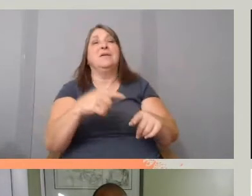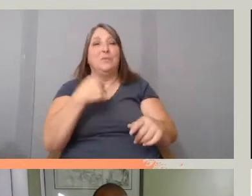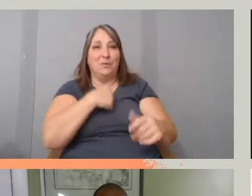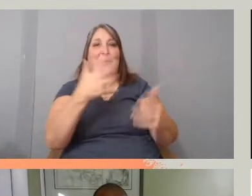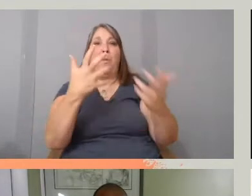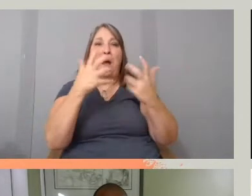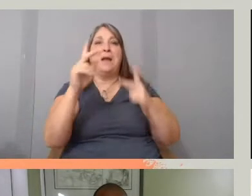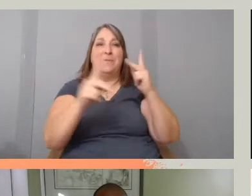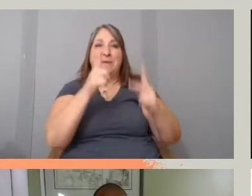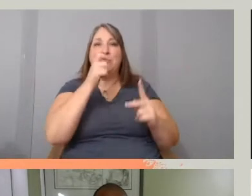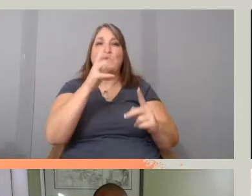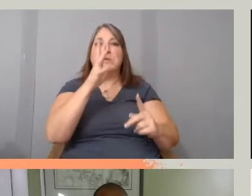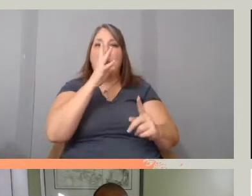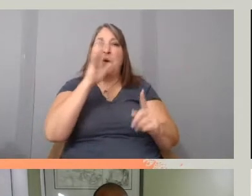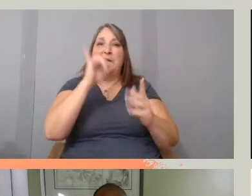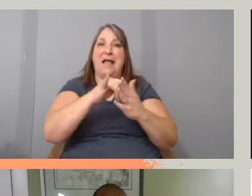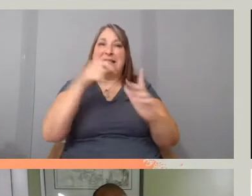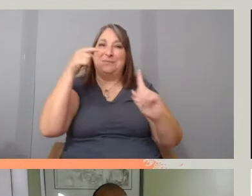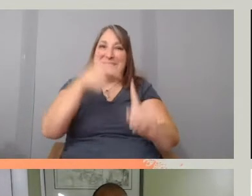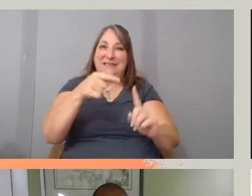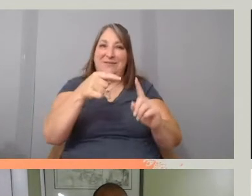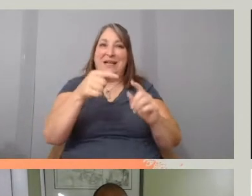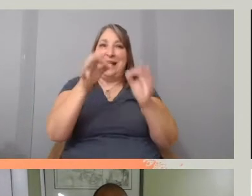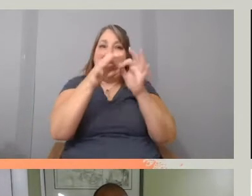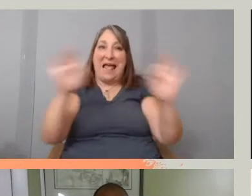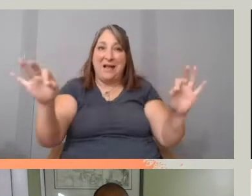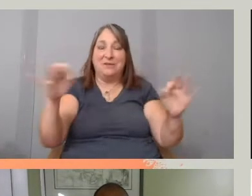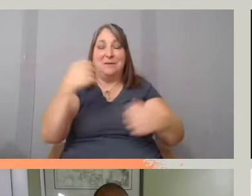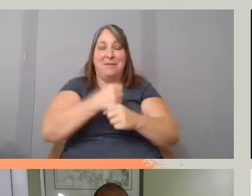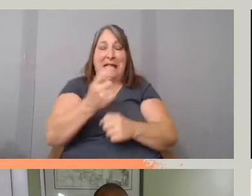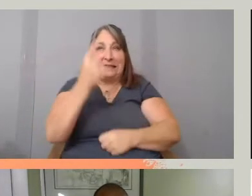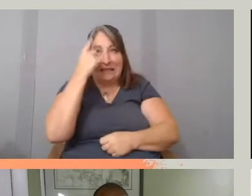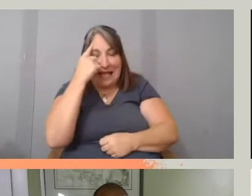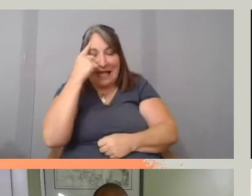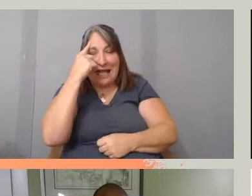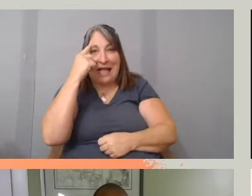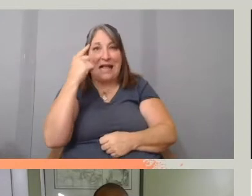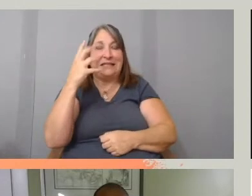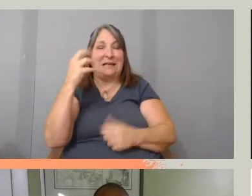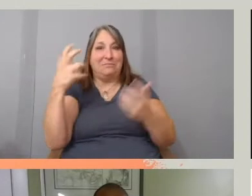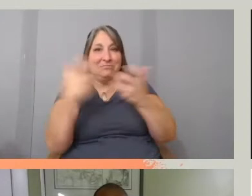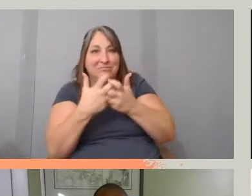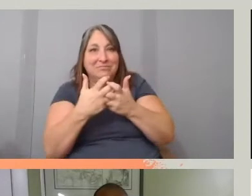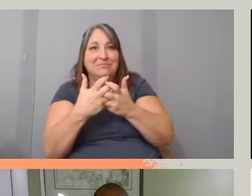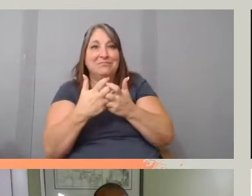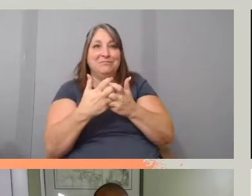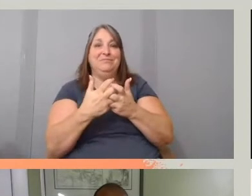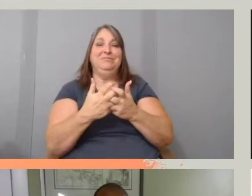"You know, does this make sense? Is anything off?" And then they would kind of help us the translations.